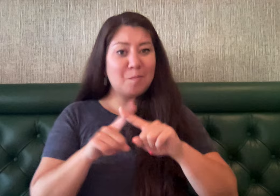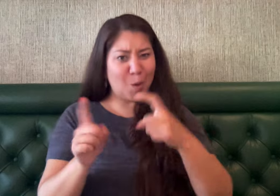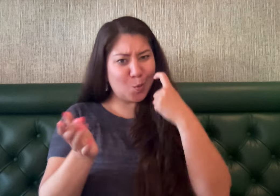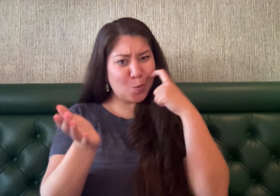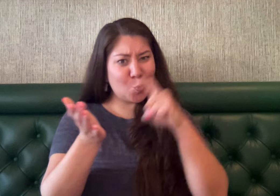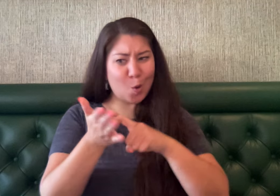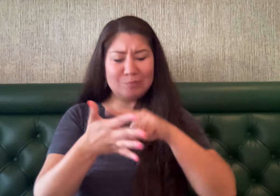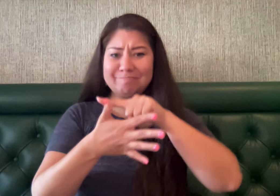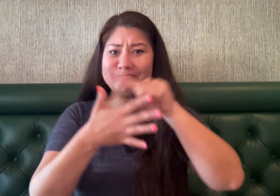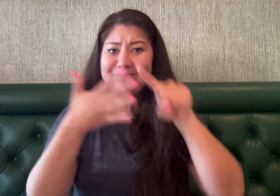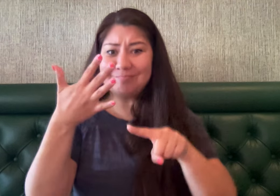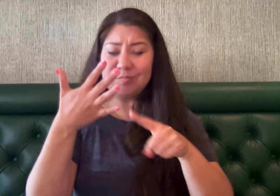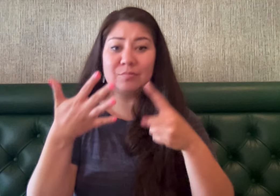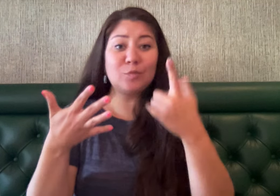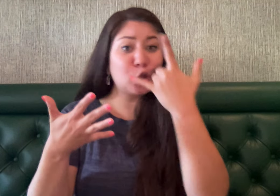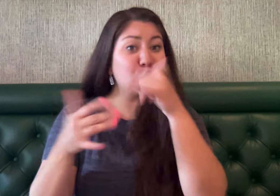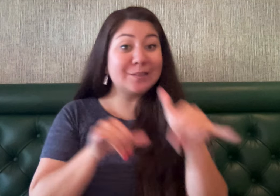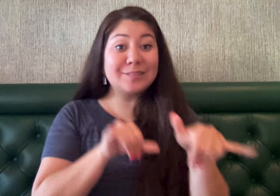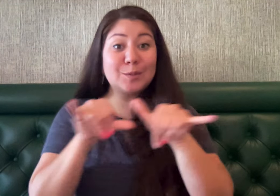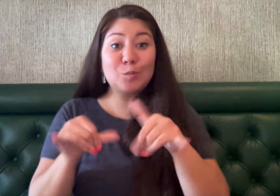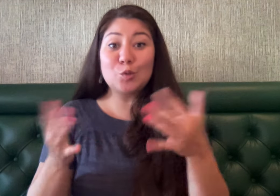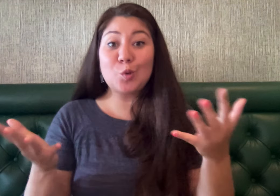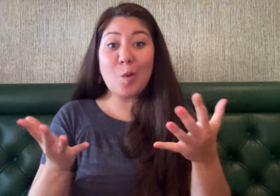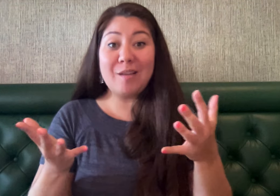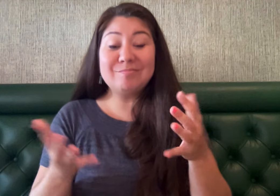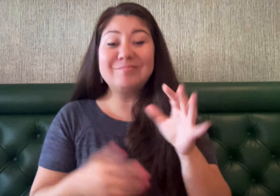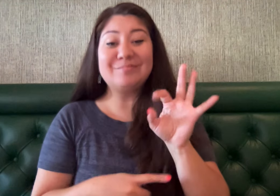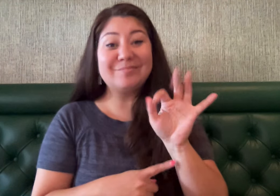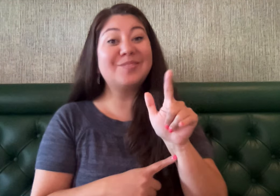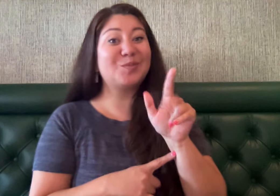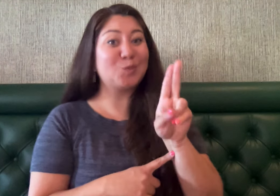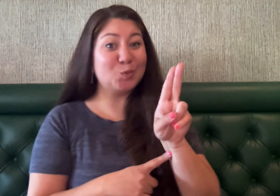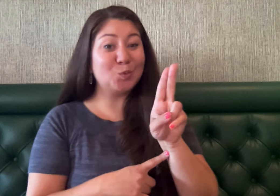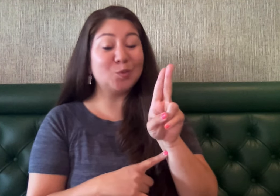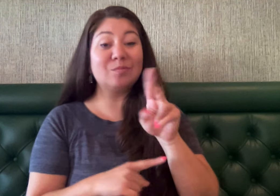Maybe you noticed that many of these symptoms look similar to another disease, the flu.